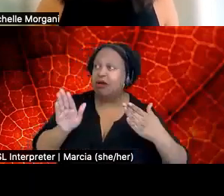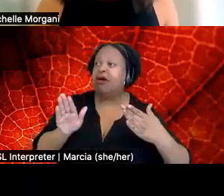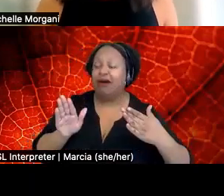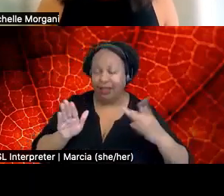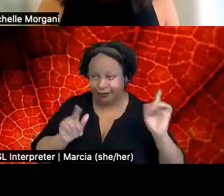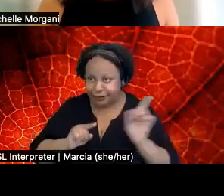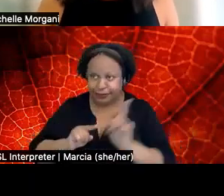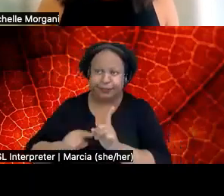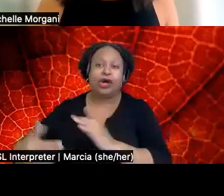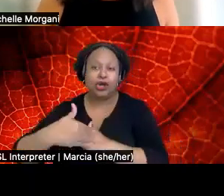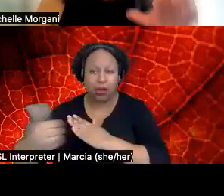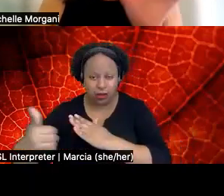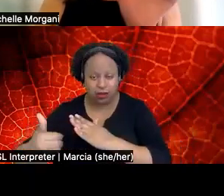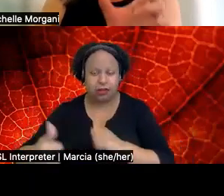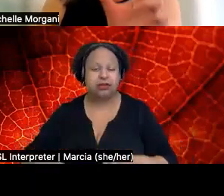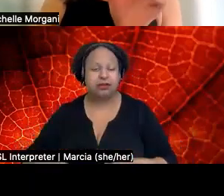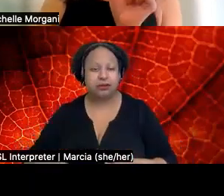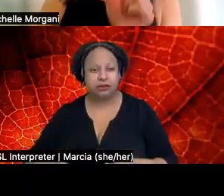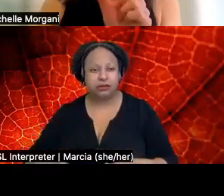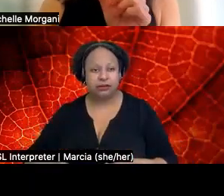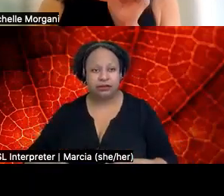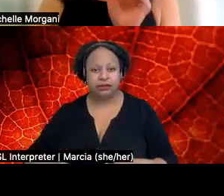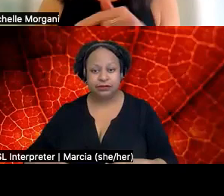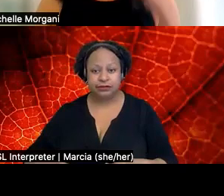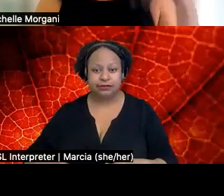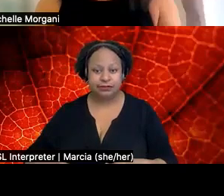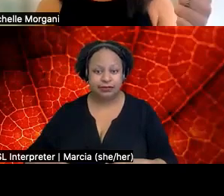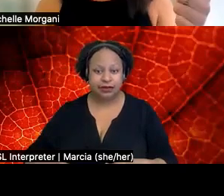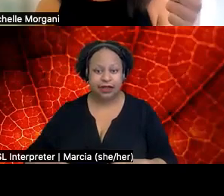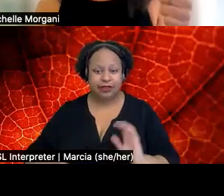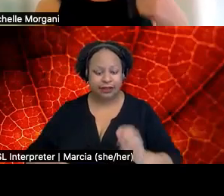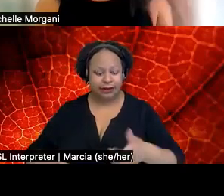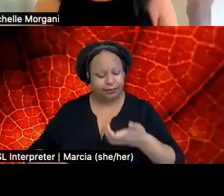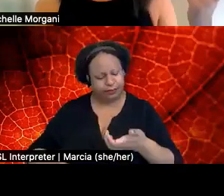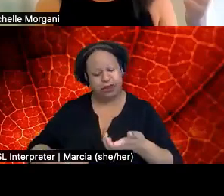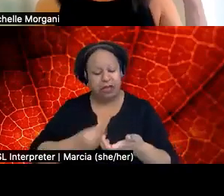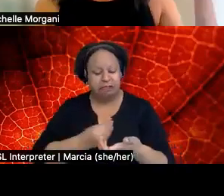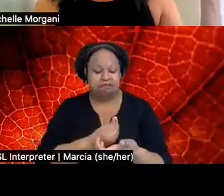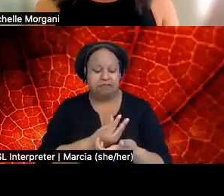provide them with some text options in terms of what they need to do in terms of going to